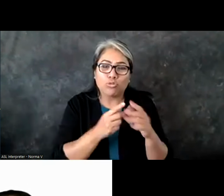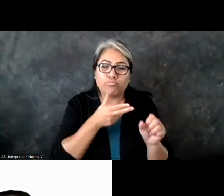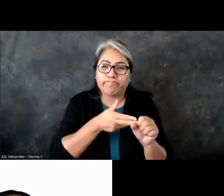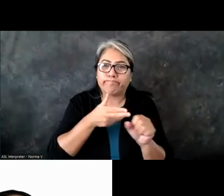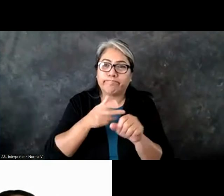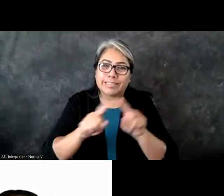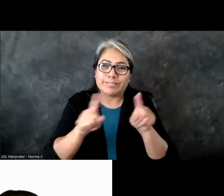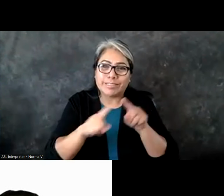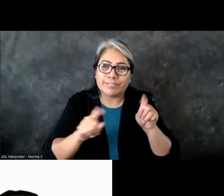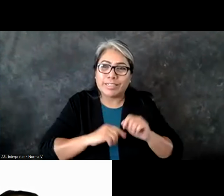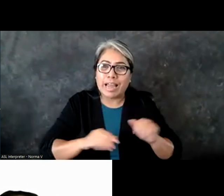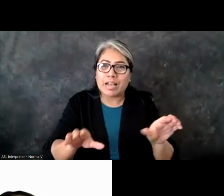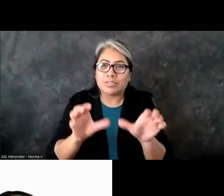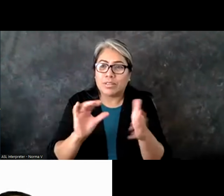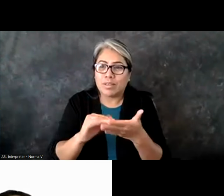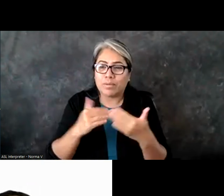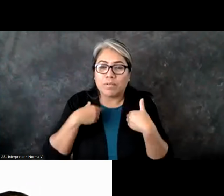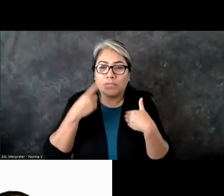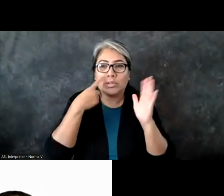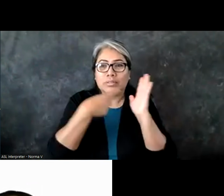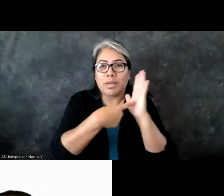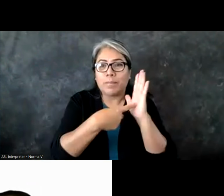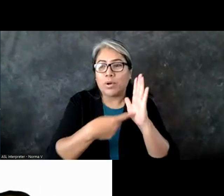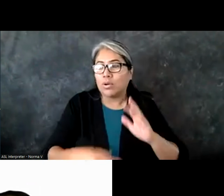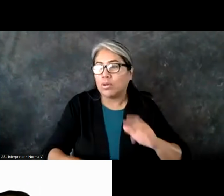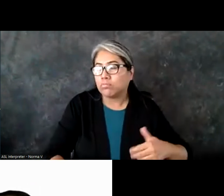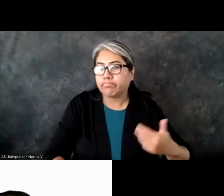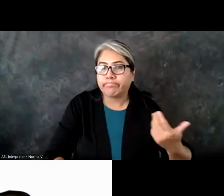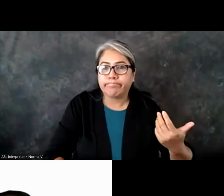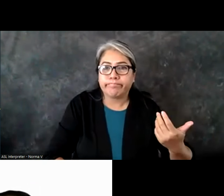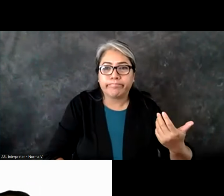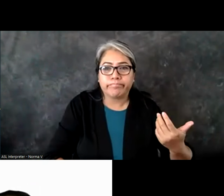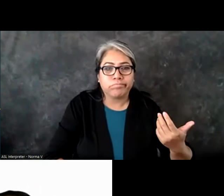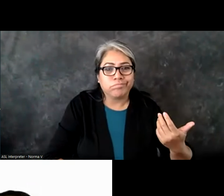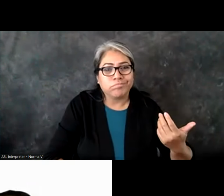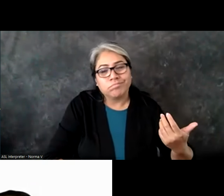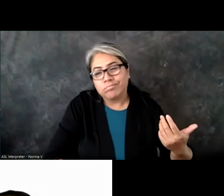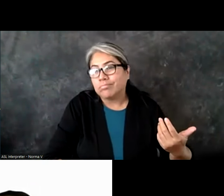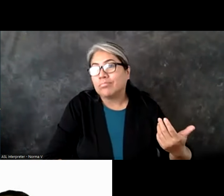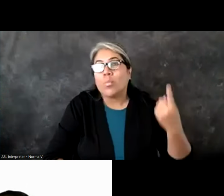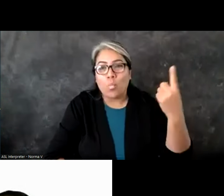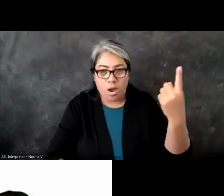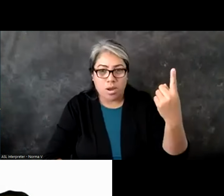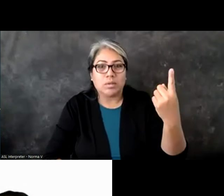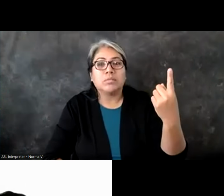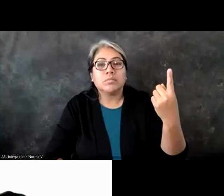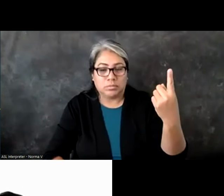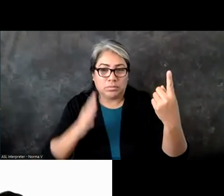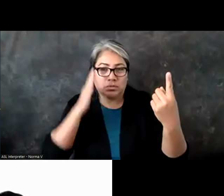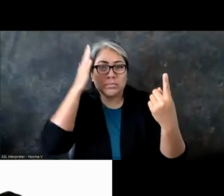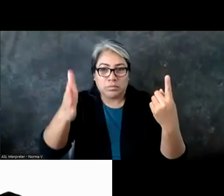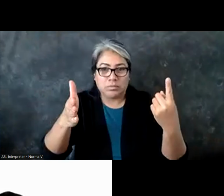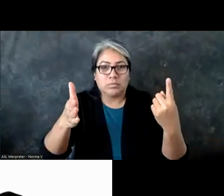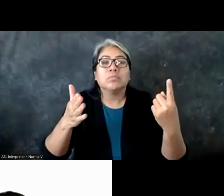SDA. And you can start participating